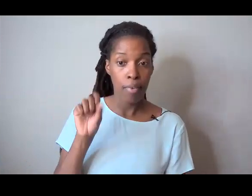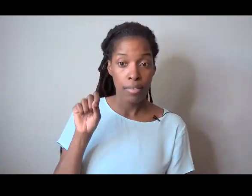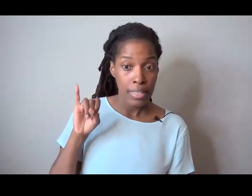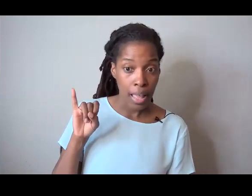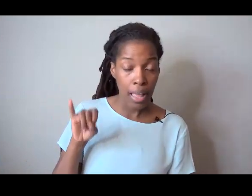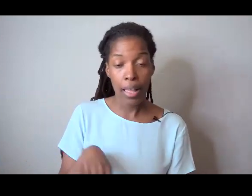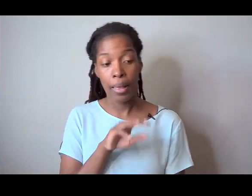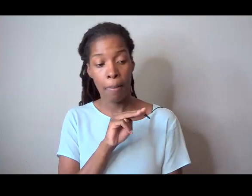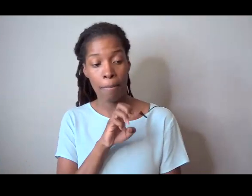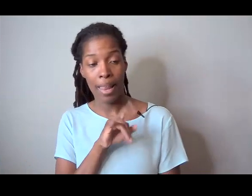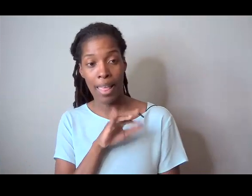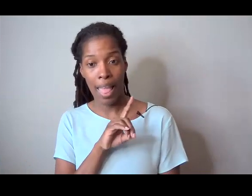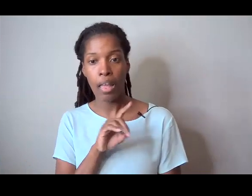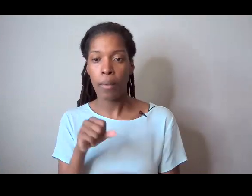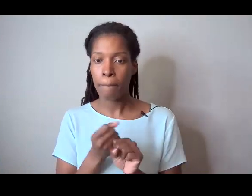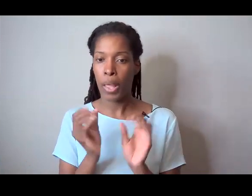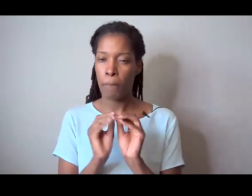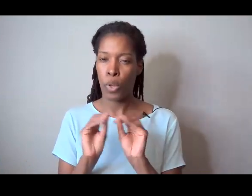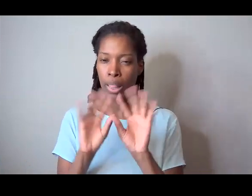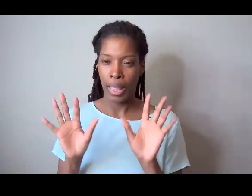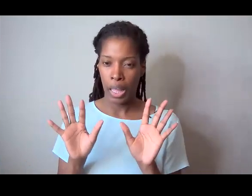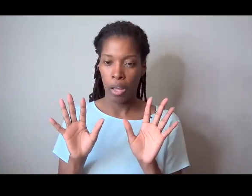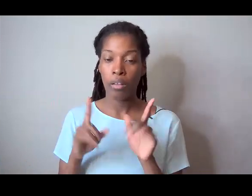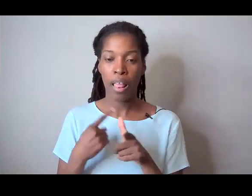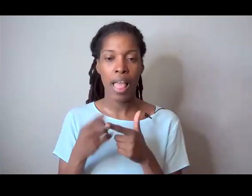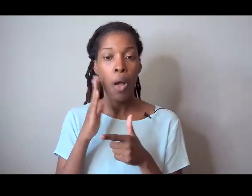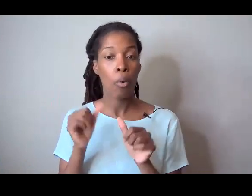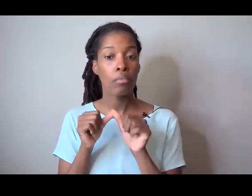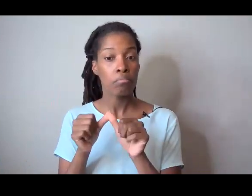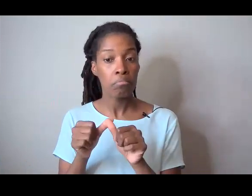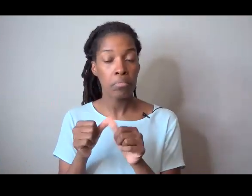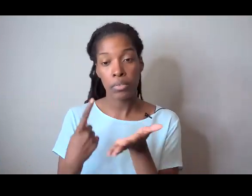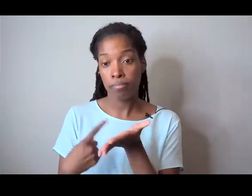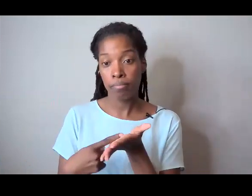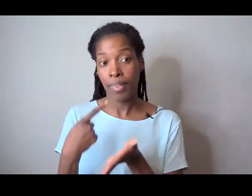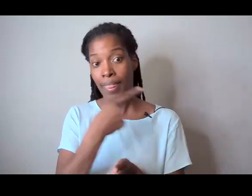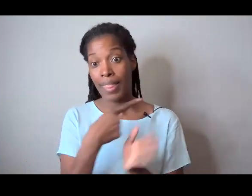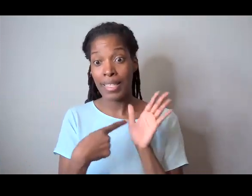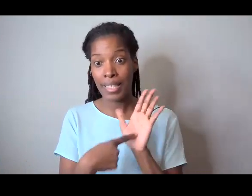And then I'll continue to come back to this example as we go through the webinar.